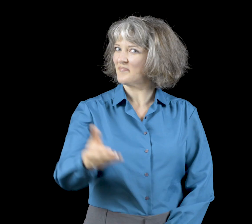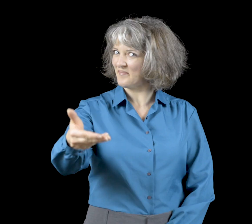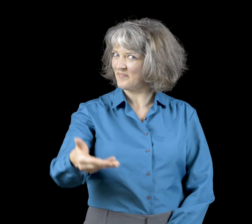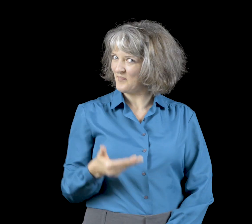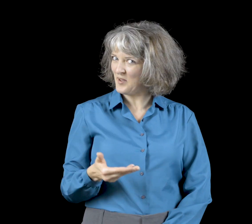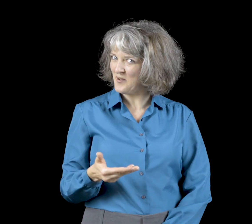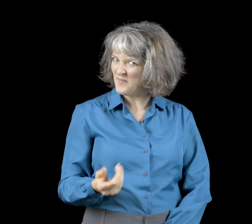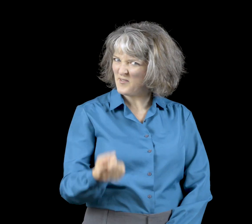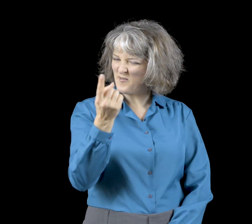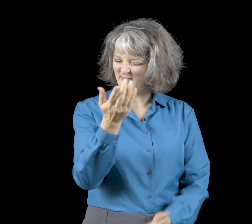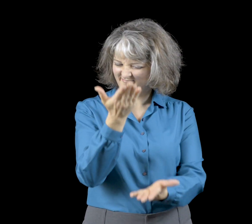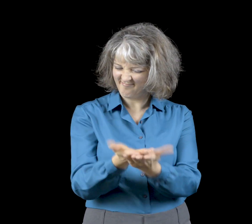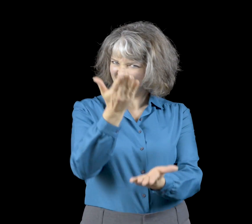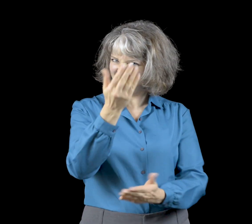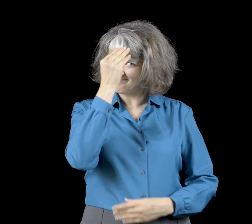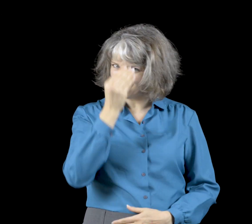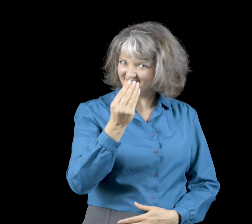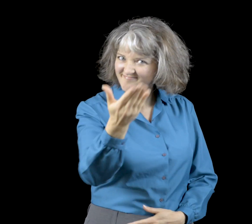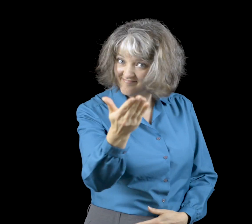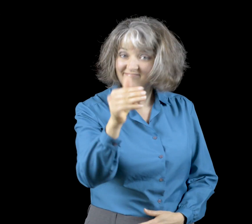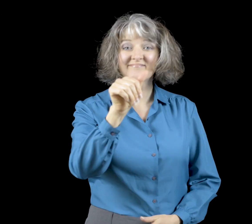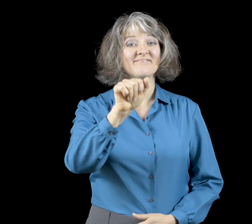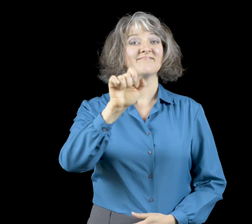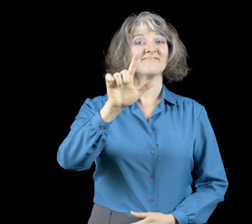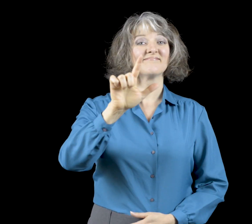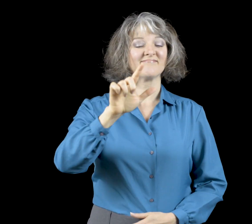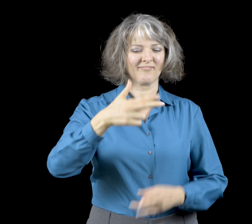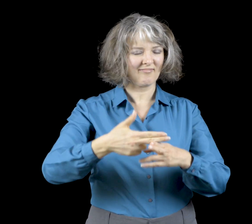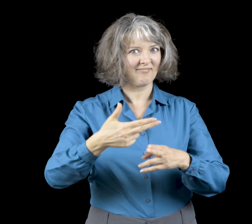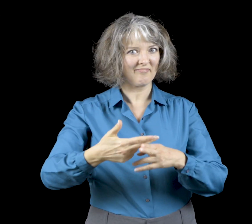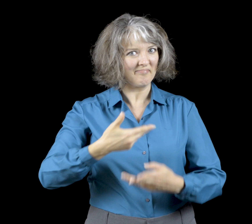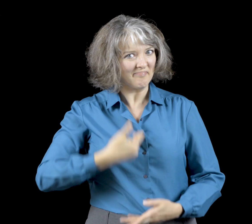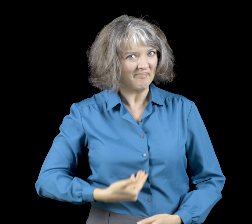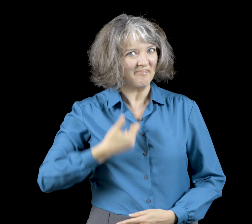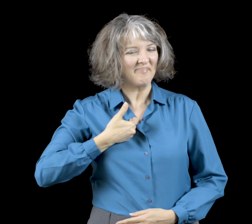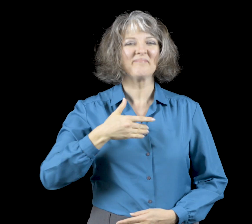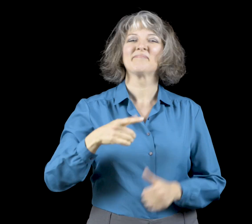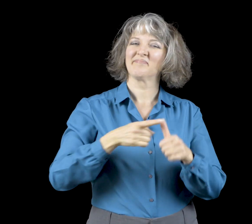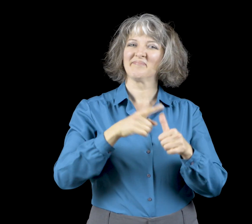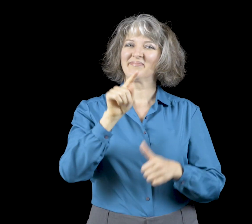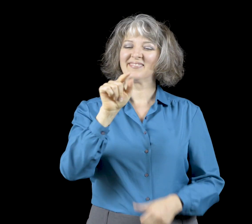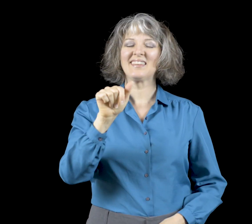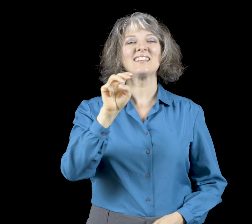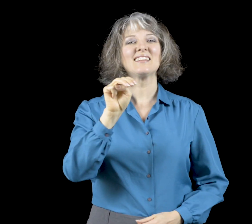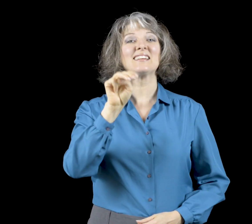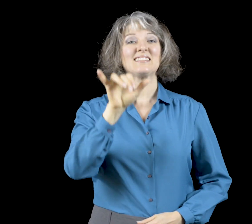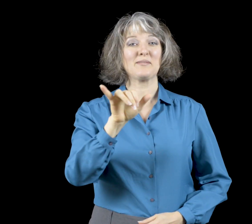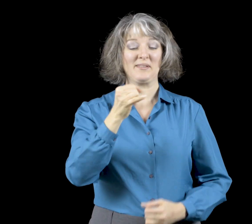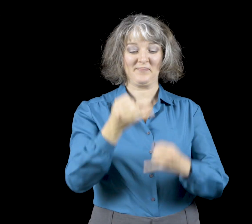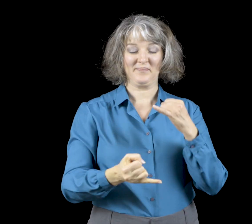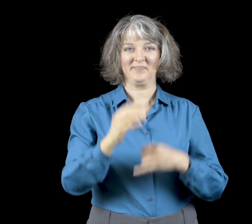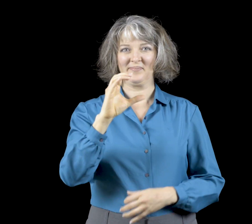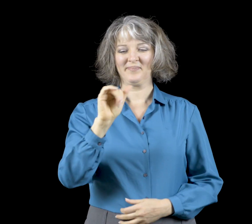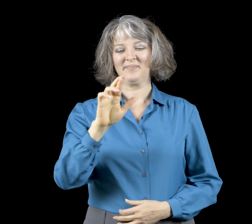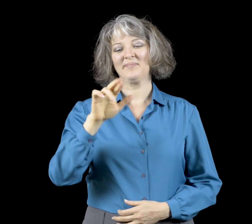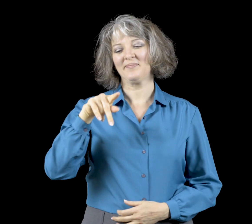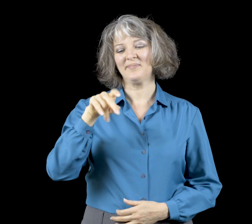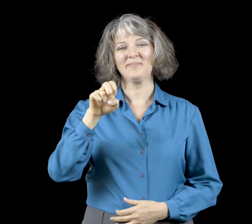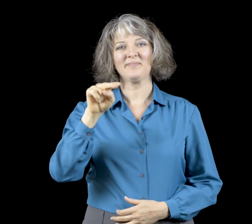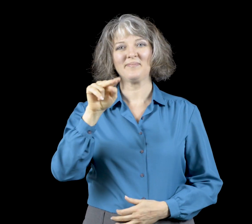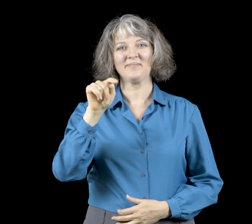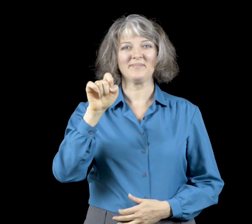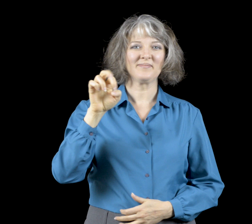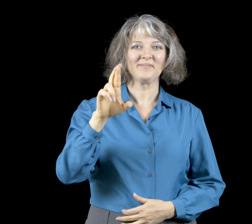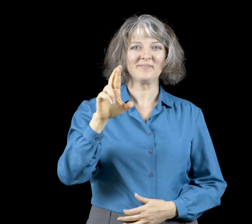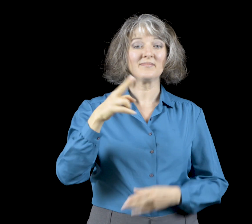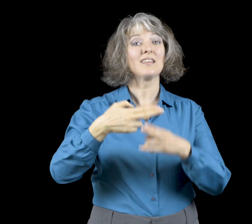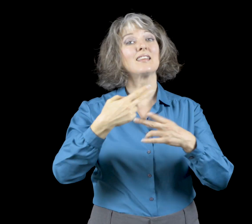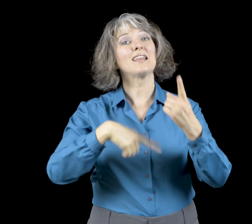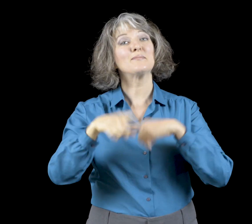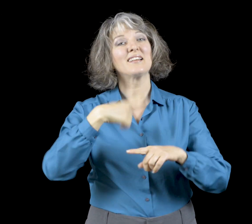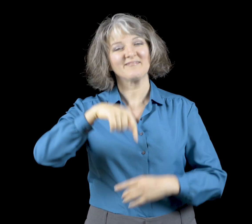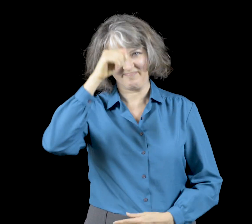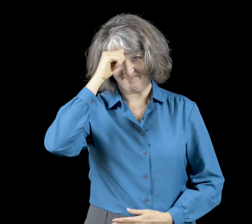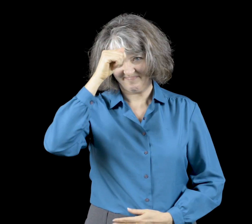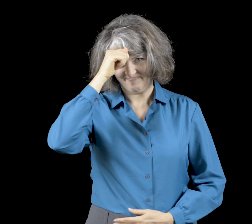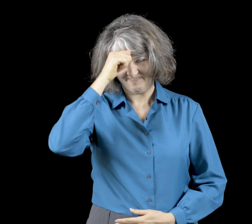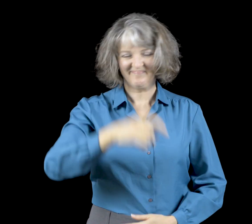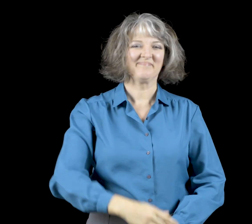Welcome to One Fact ASL! My name is Tammy Carpenter and my name sign is as follow...